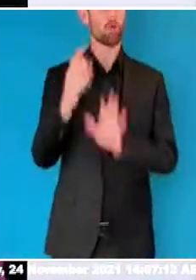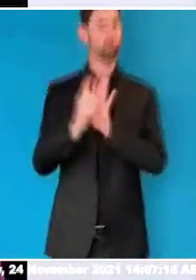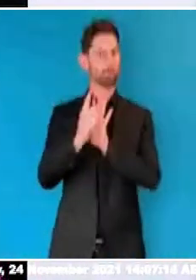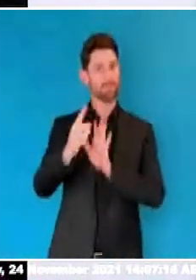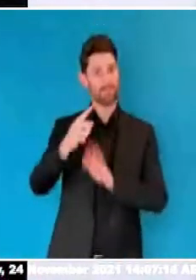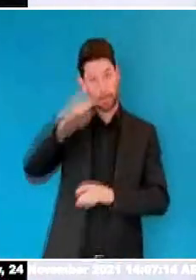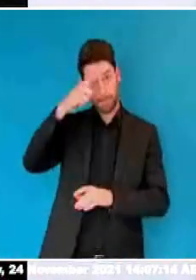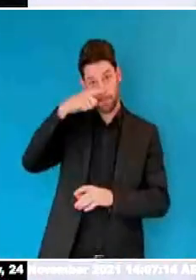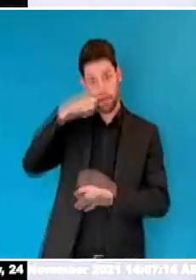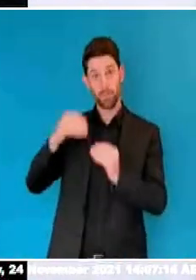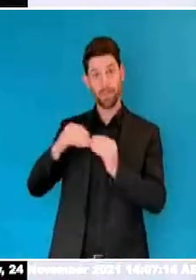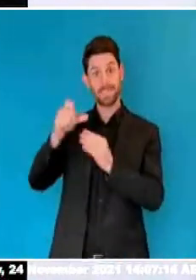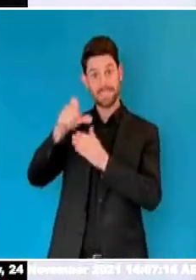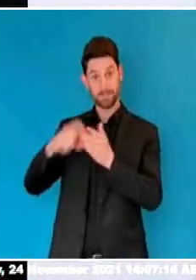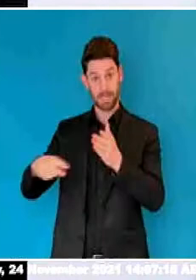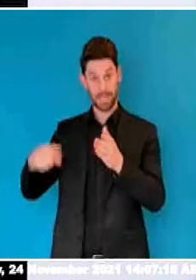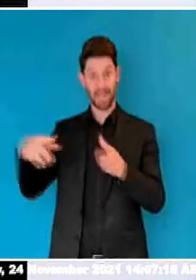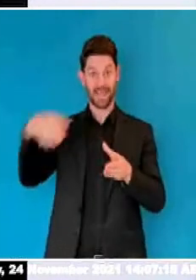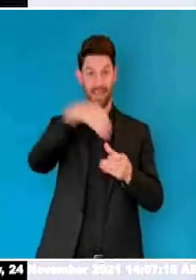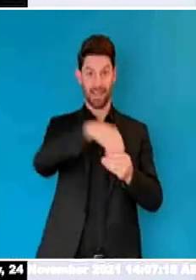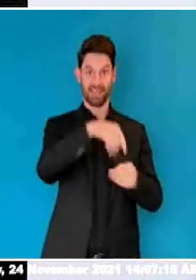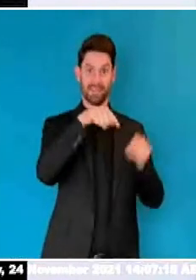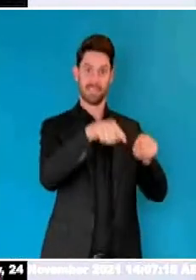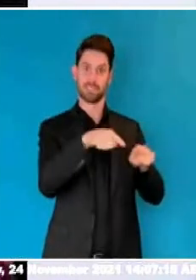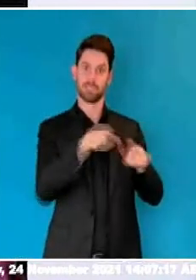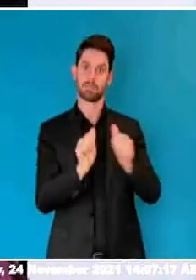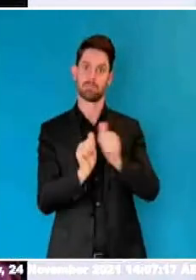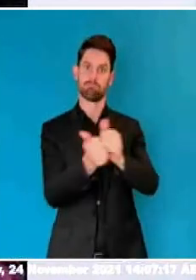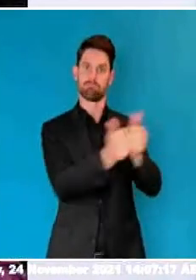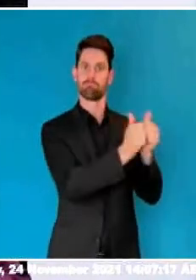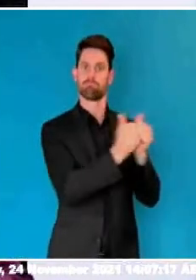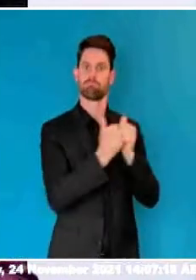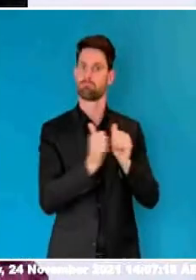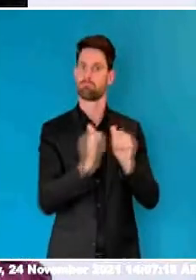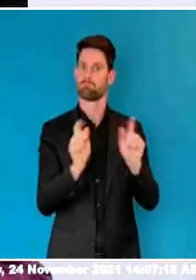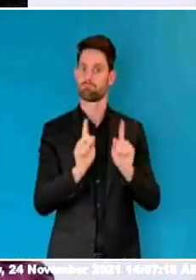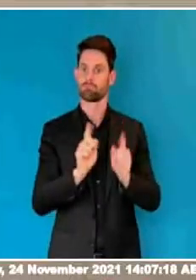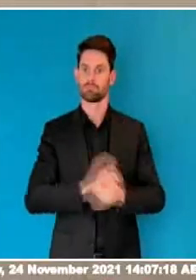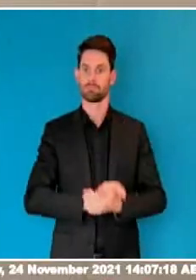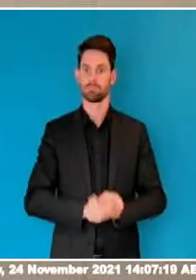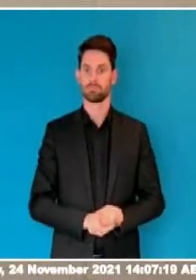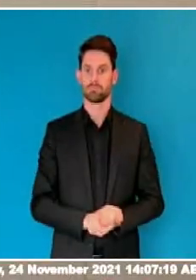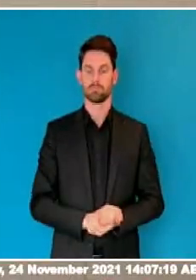in the Collaborative Partnership? There is probablyÂ so out of individuals who have spoken to the five